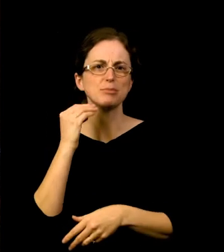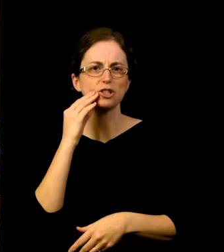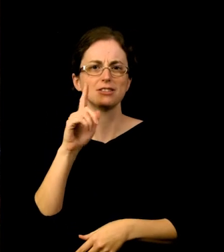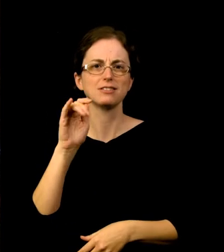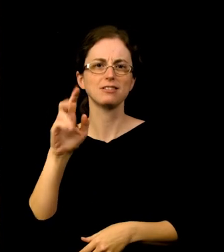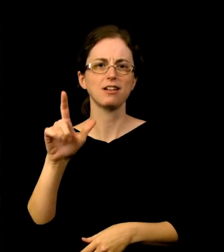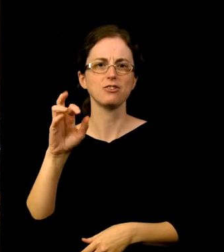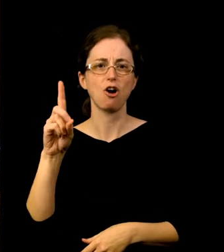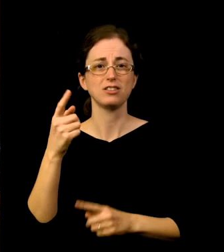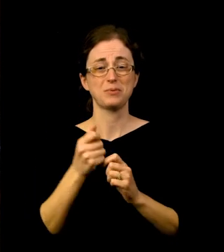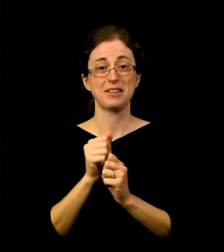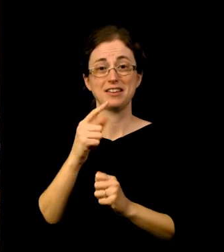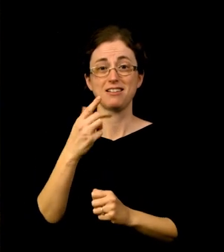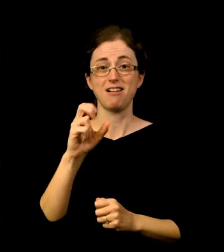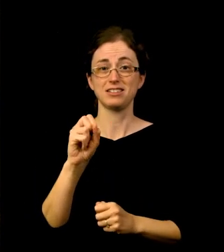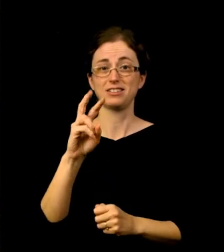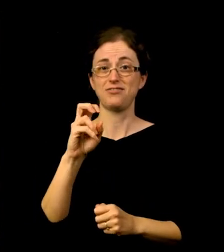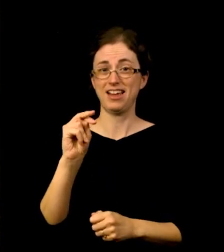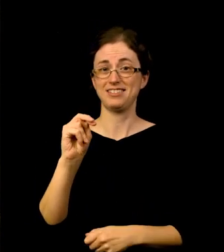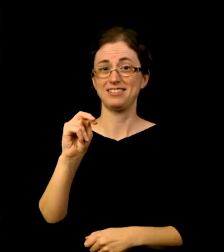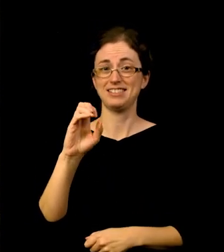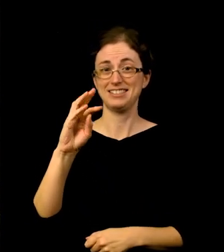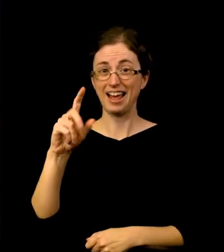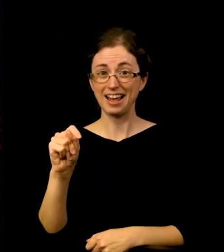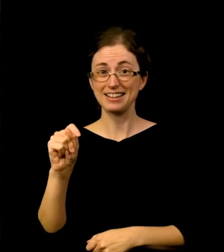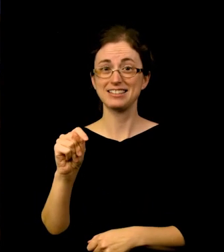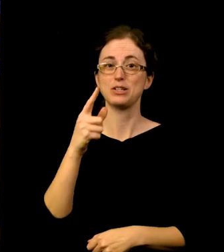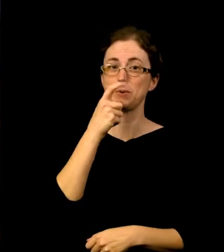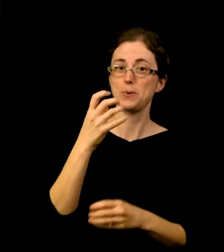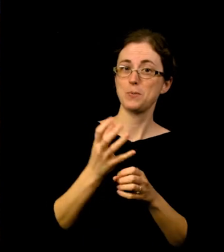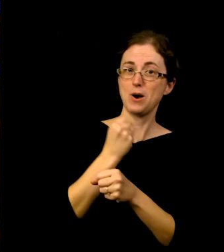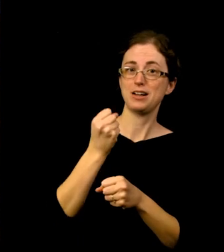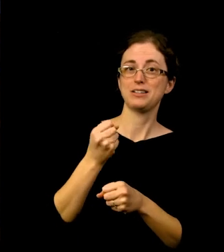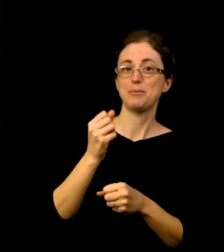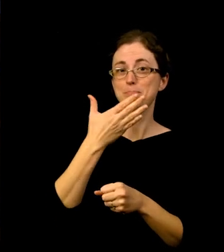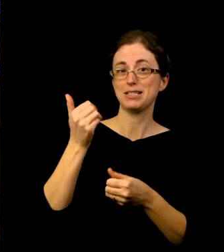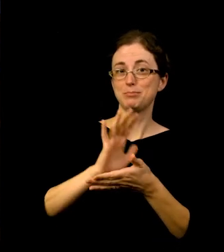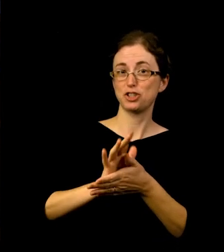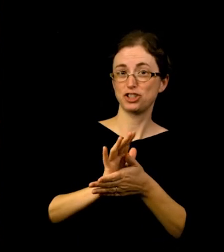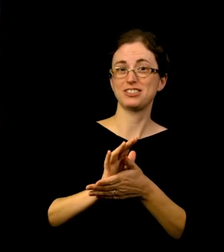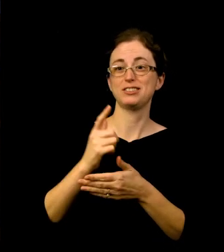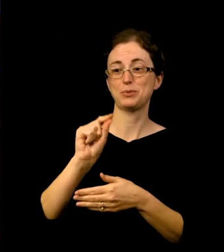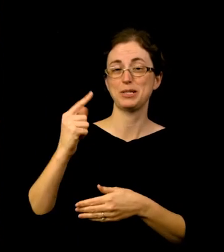Winner Best Picture Winner Chloe Zhao, and even the creative director of Gucci. And as we speak, we are currently exploring new ways